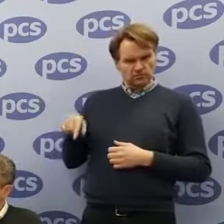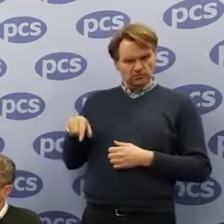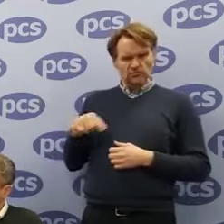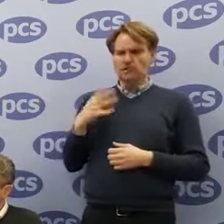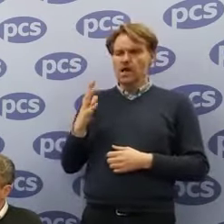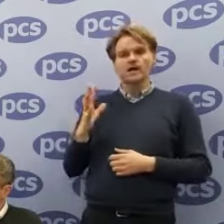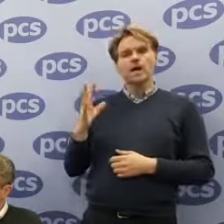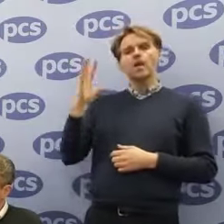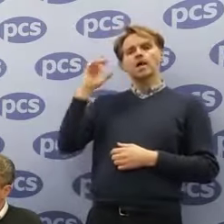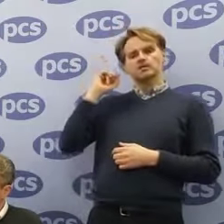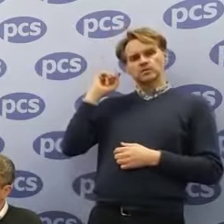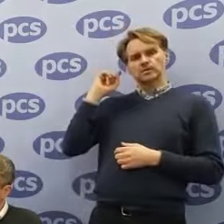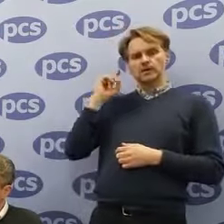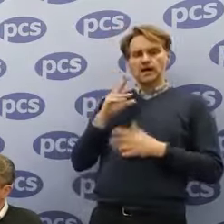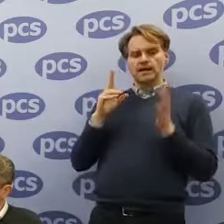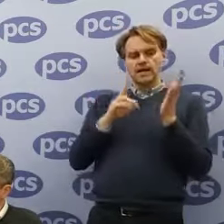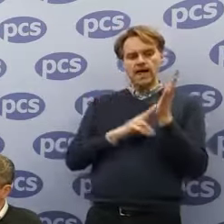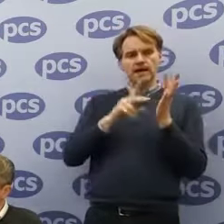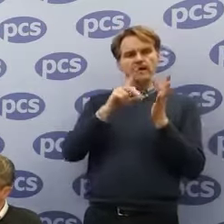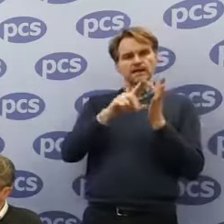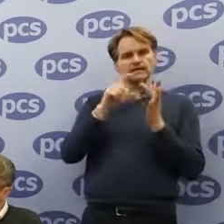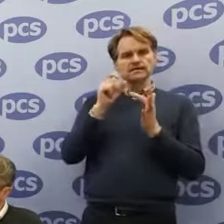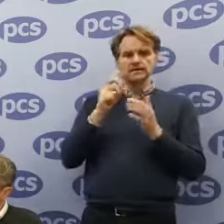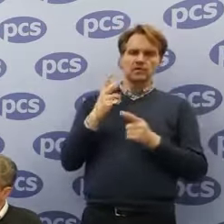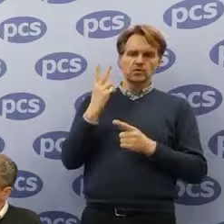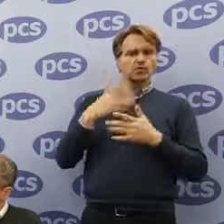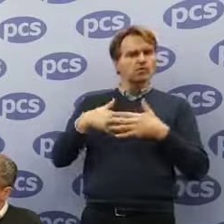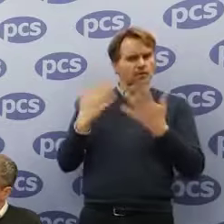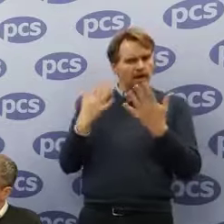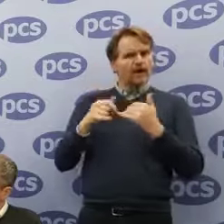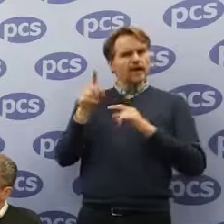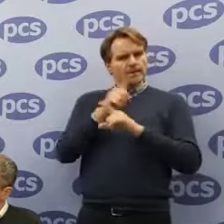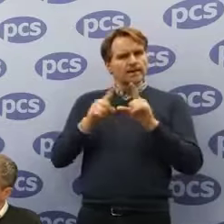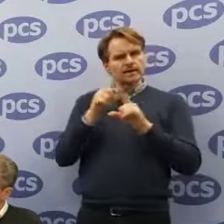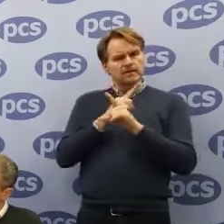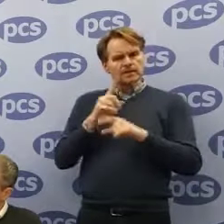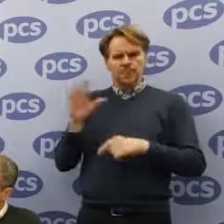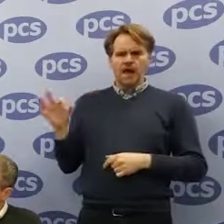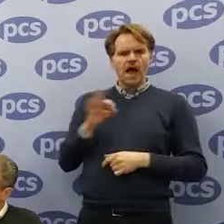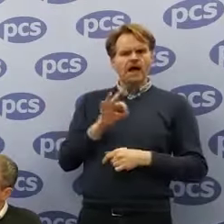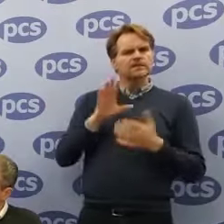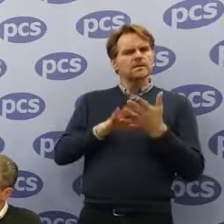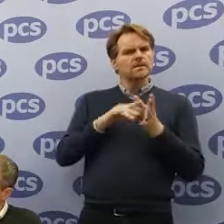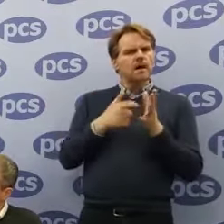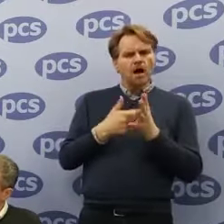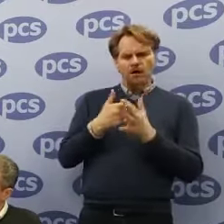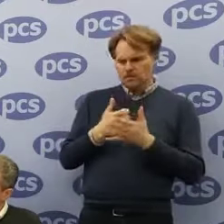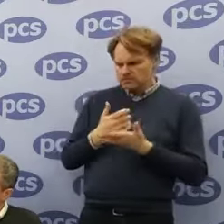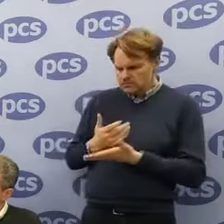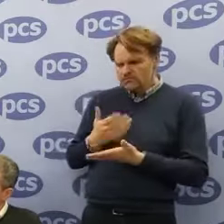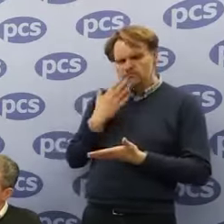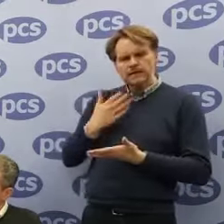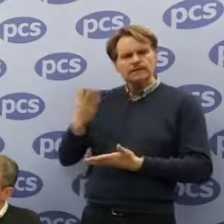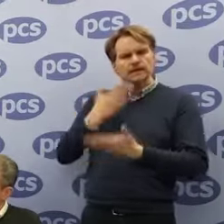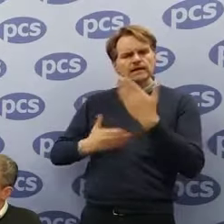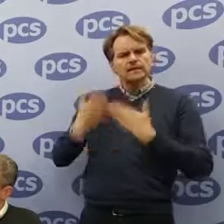discussed the union's strategy for our pay campaign this year. Can you outline for us the National Executive Committee's thinking on why we think we can win on